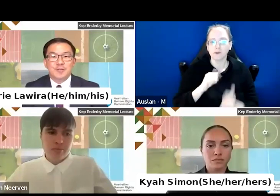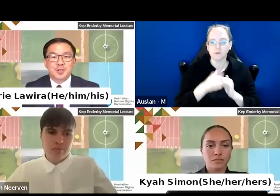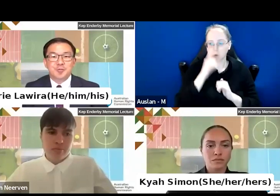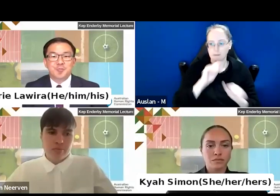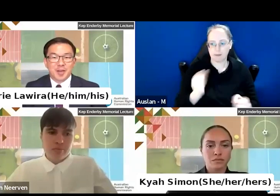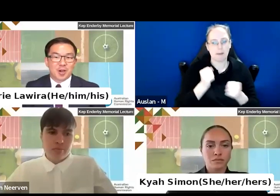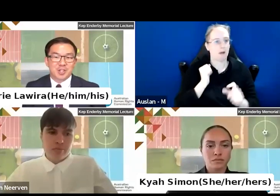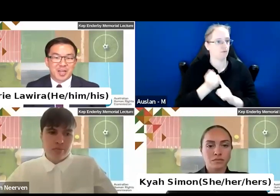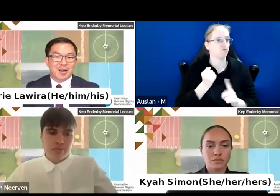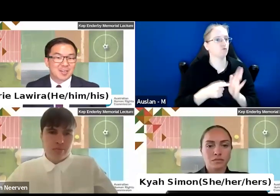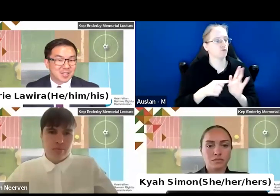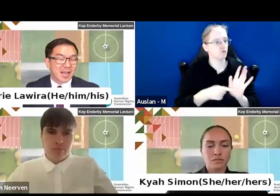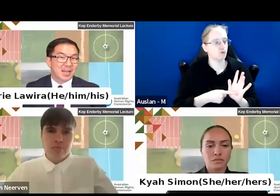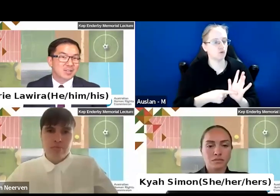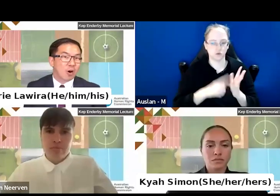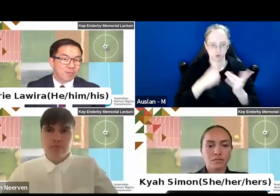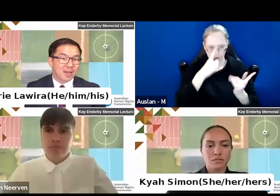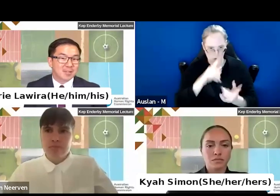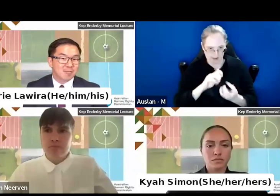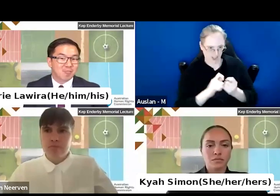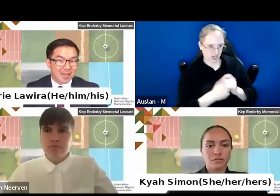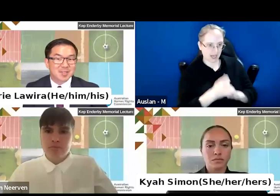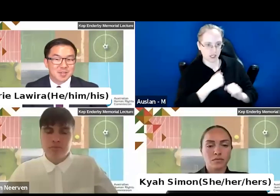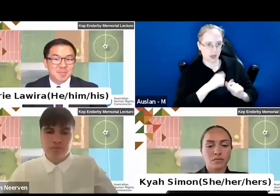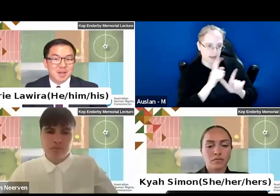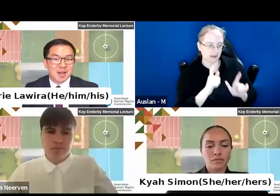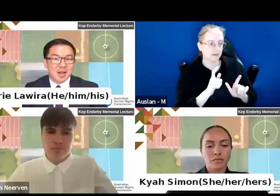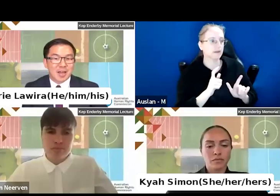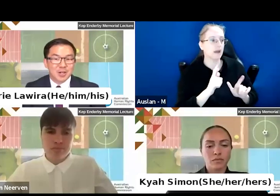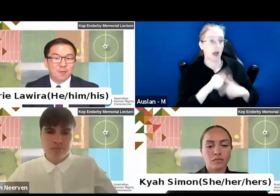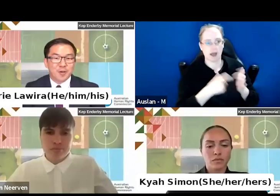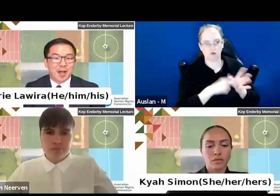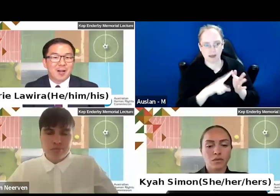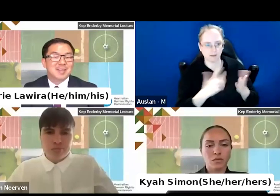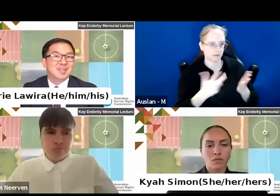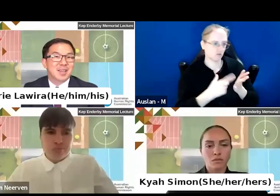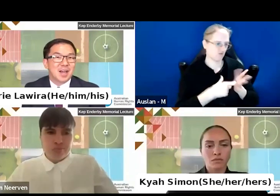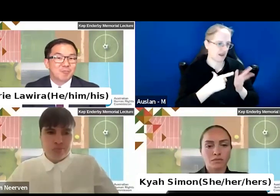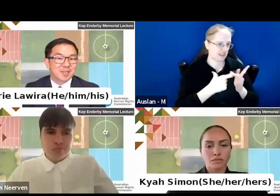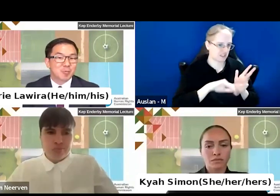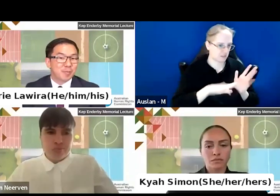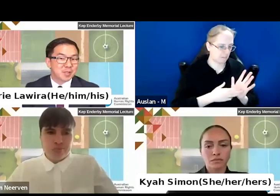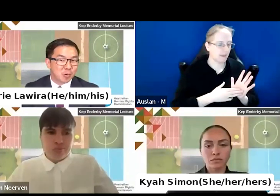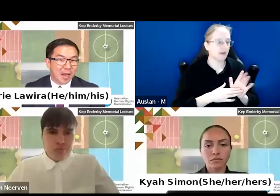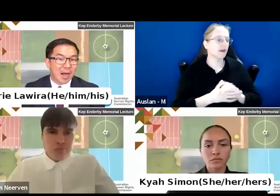to renegotiate our understandings of race and racism. In your view, how has the recent Women's World Cup